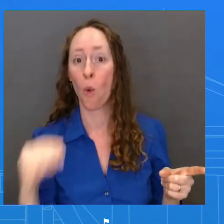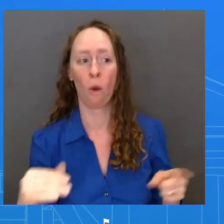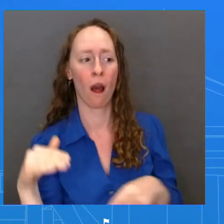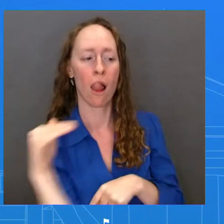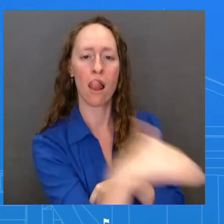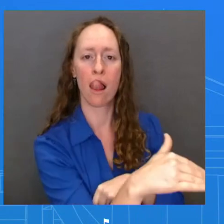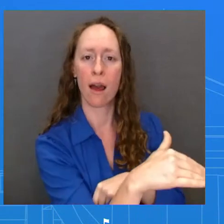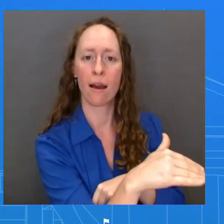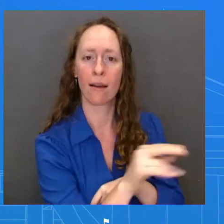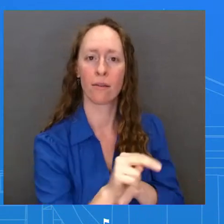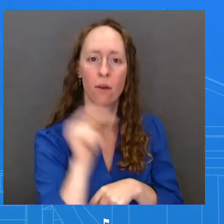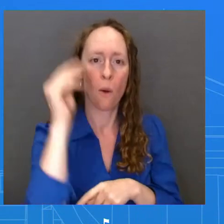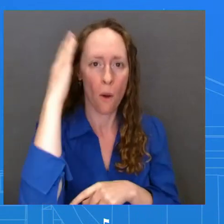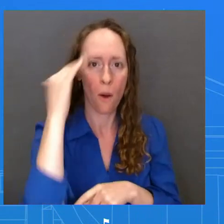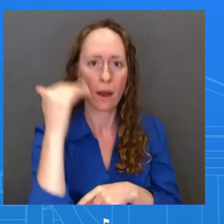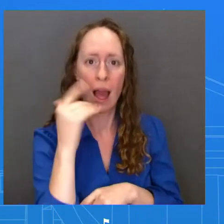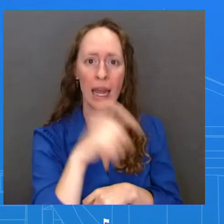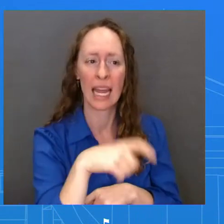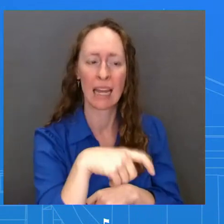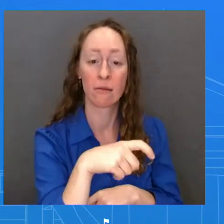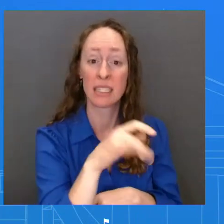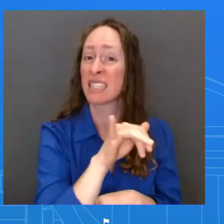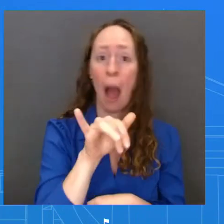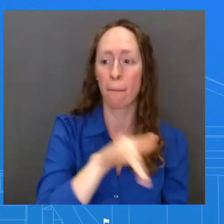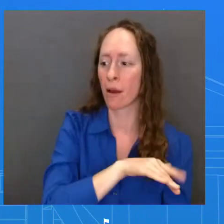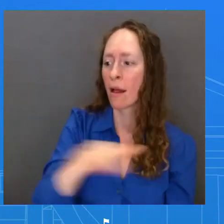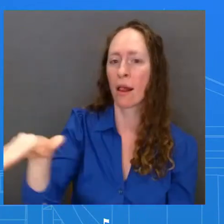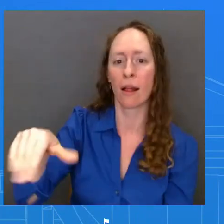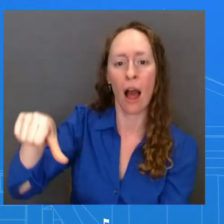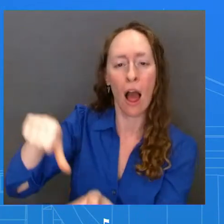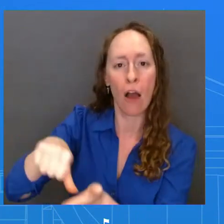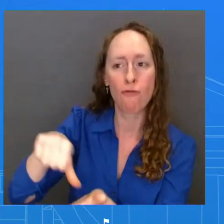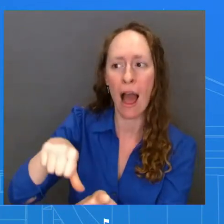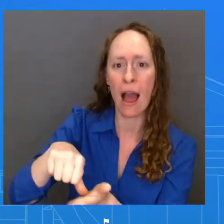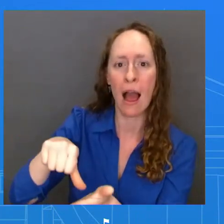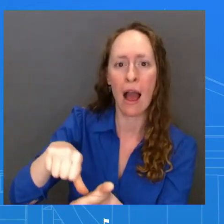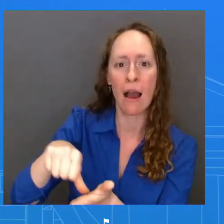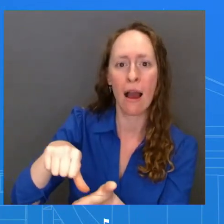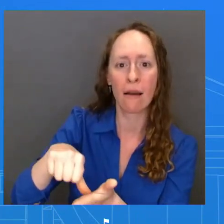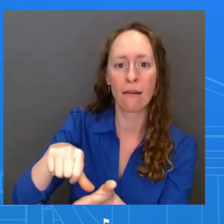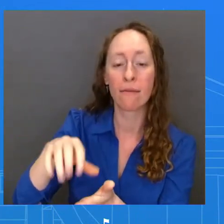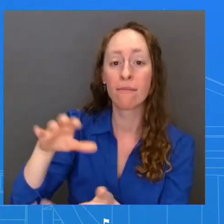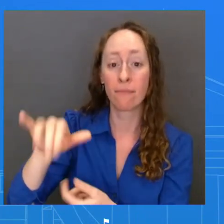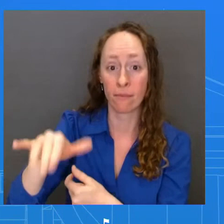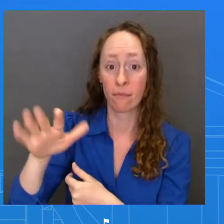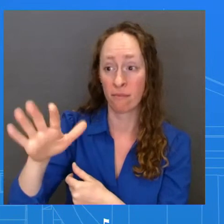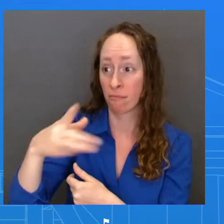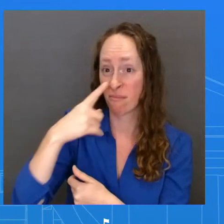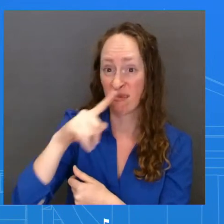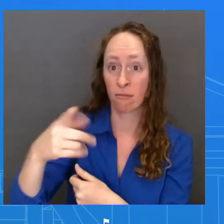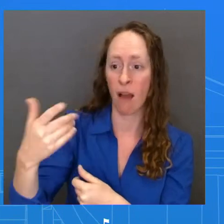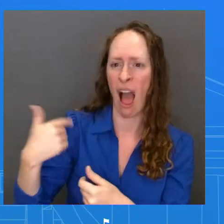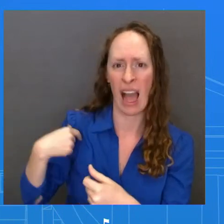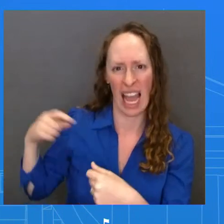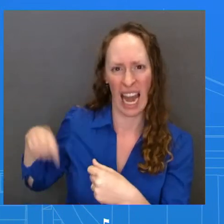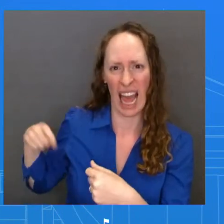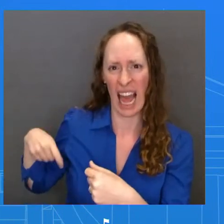some types of security cooperation in return. So, that's something that we're taking a hard look at. And I would just point out that North Korea is subject